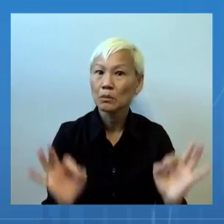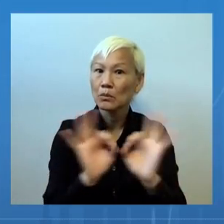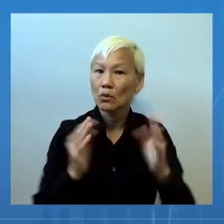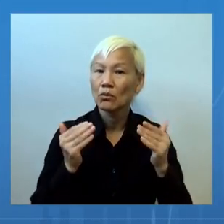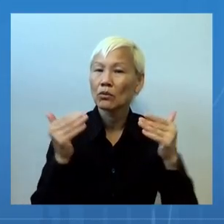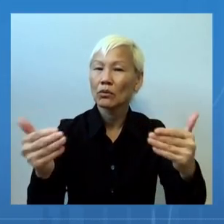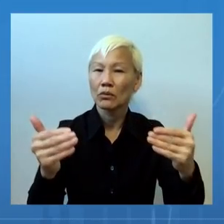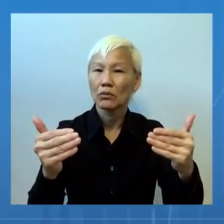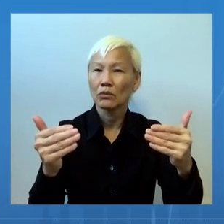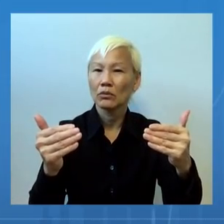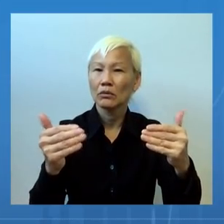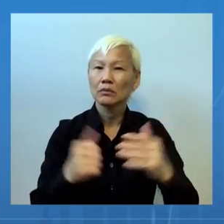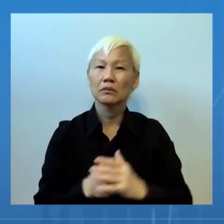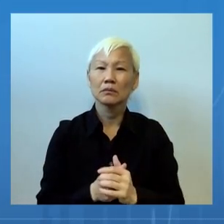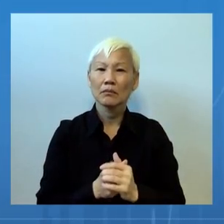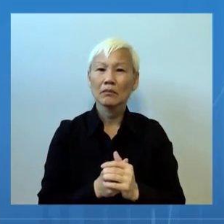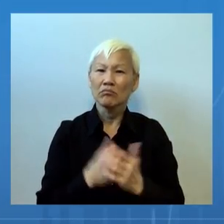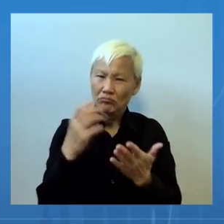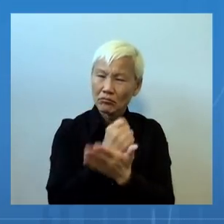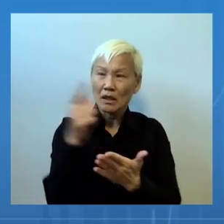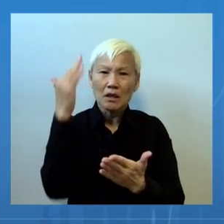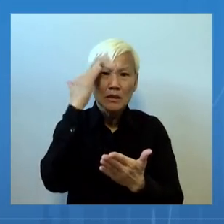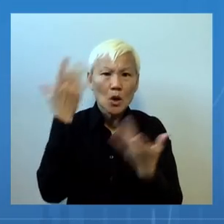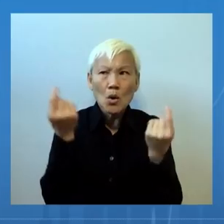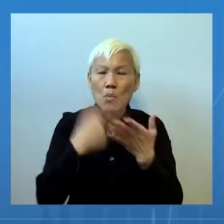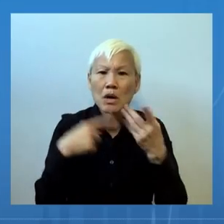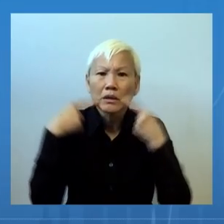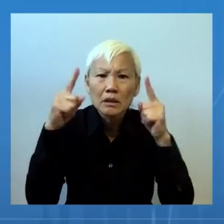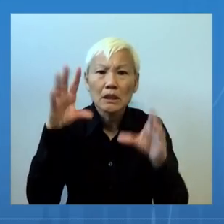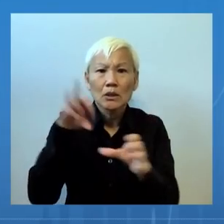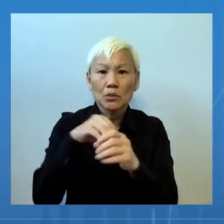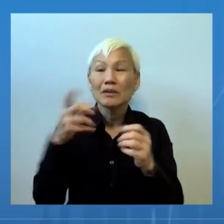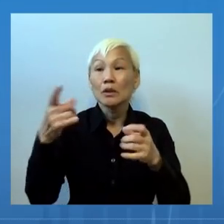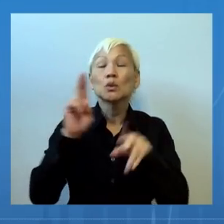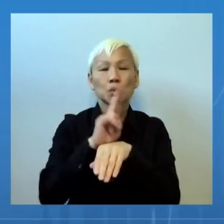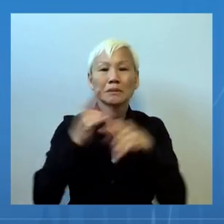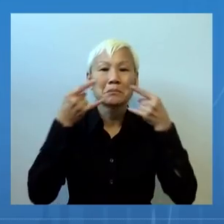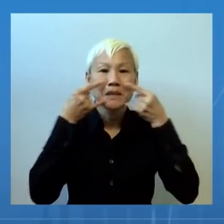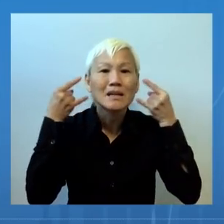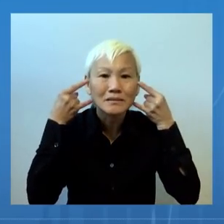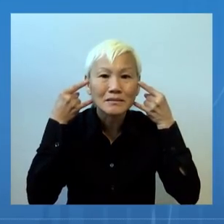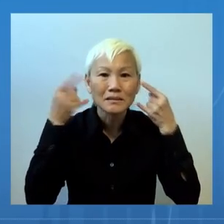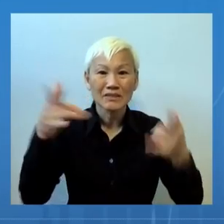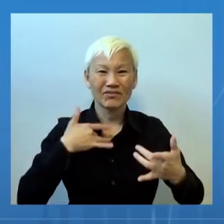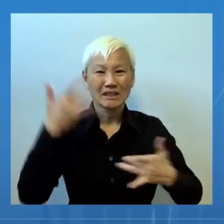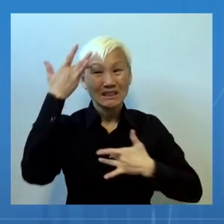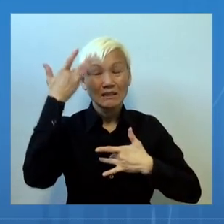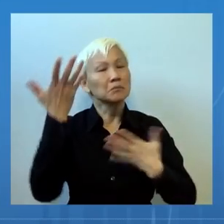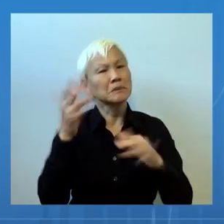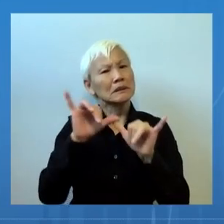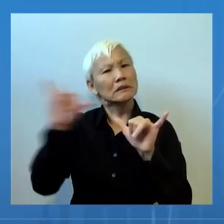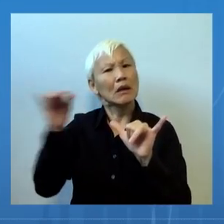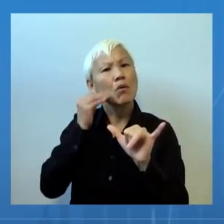wearing a mask in public indoor settings, staying home when you are sick, and washing your hands frequently. For many families,